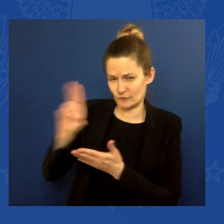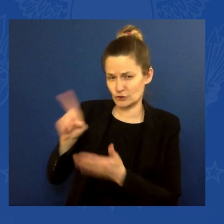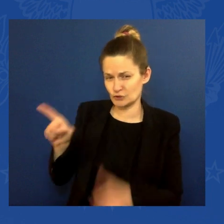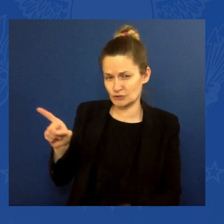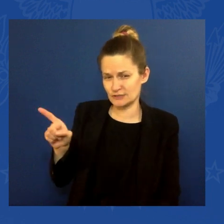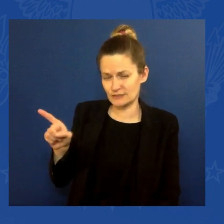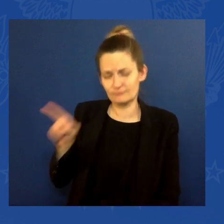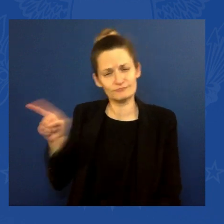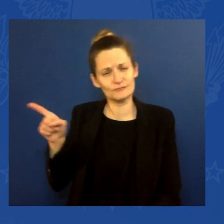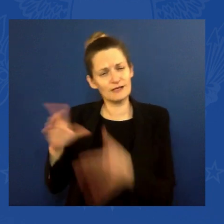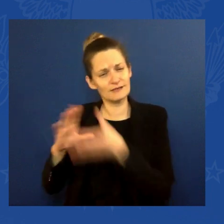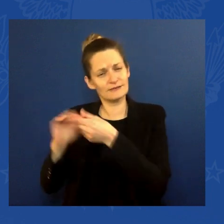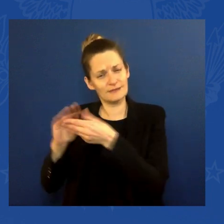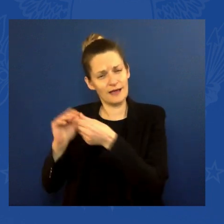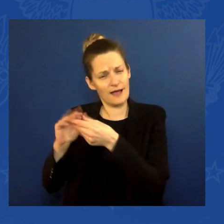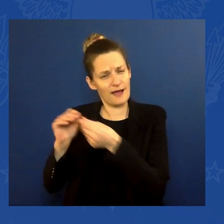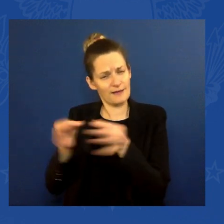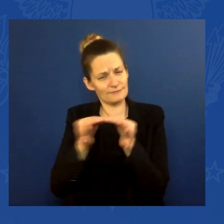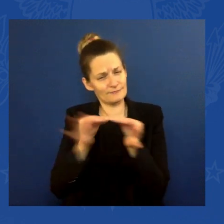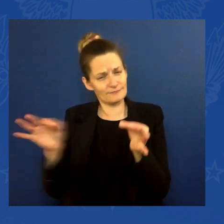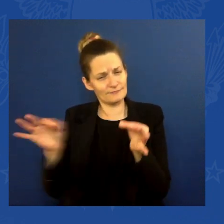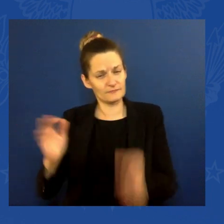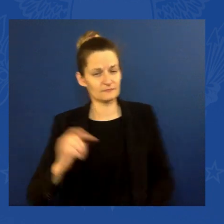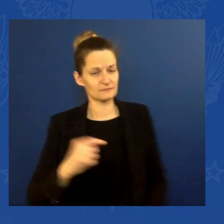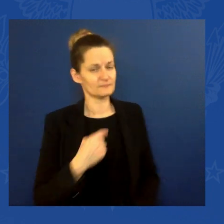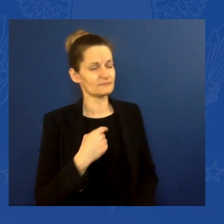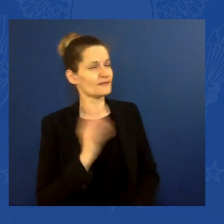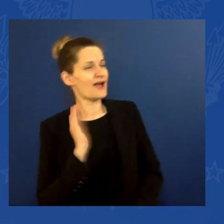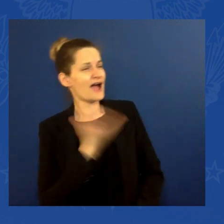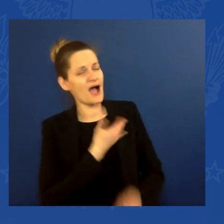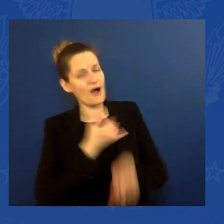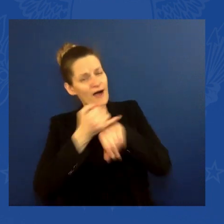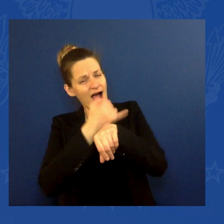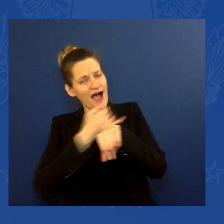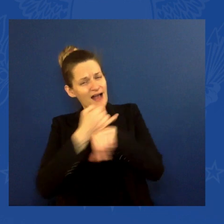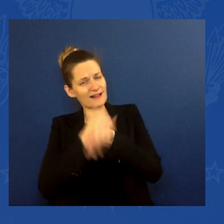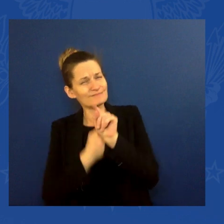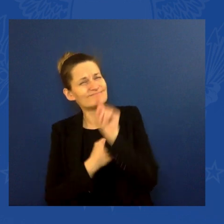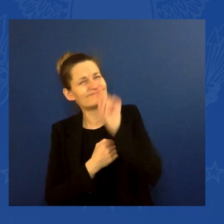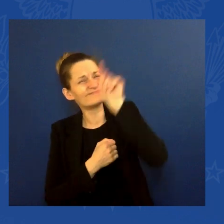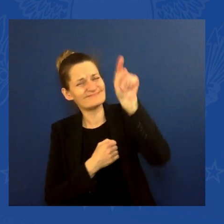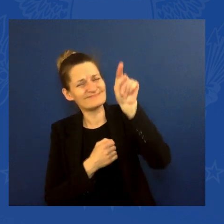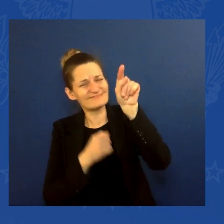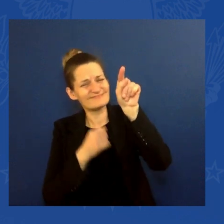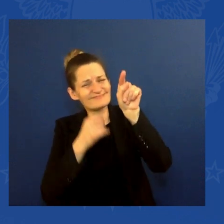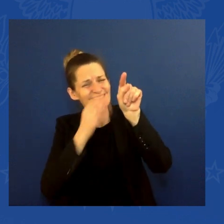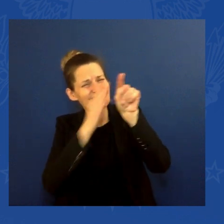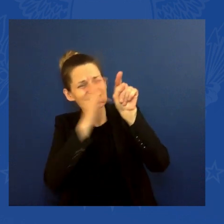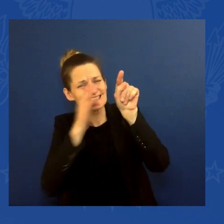Of Europe is now [the] bridge To the world." It has that capacity.